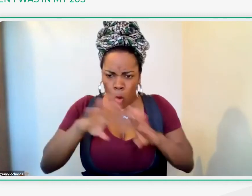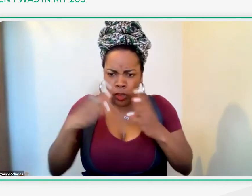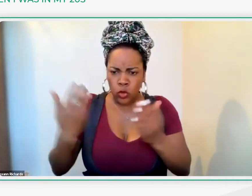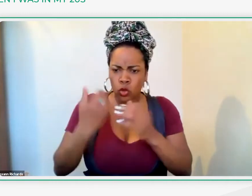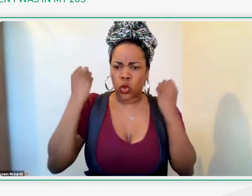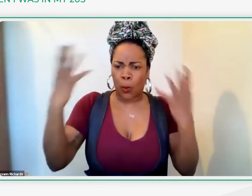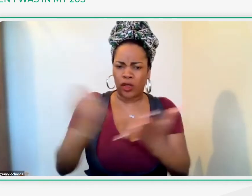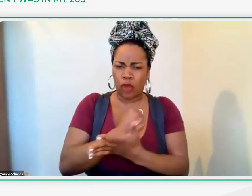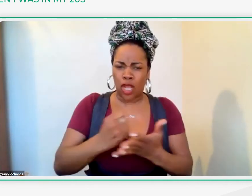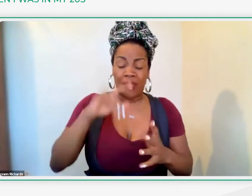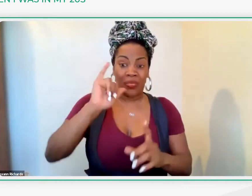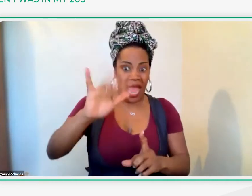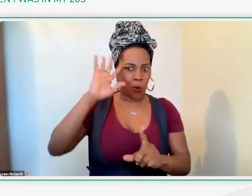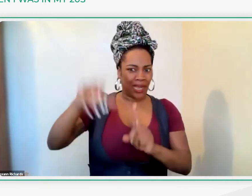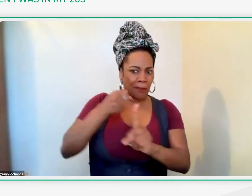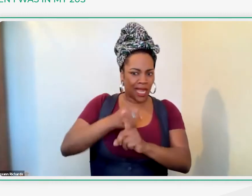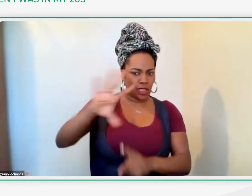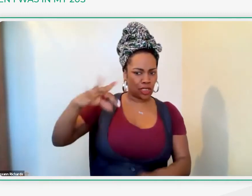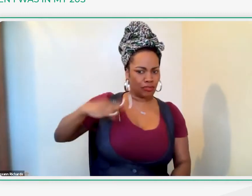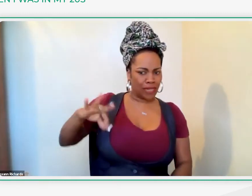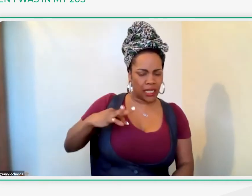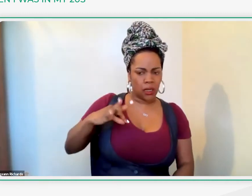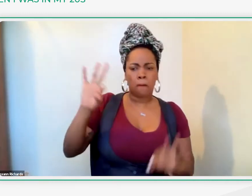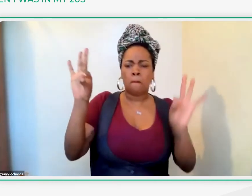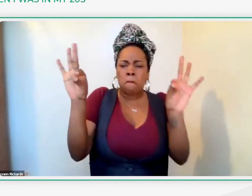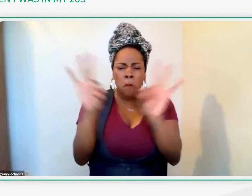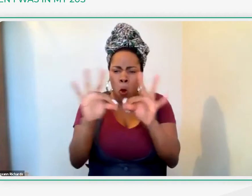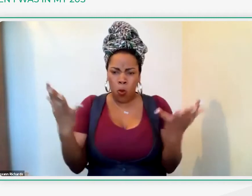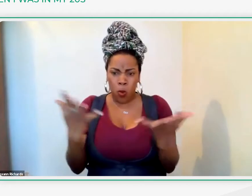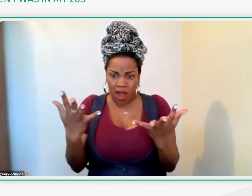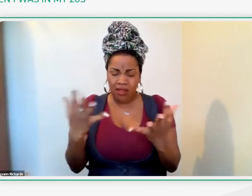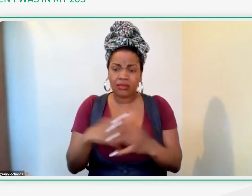If you open up too many credit lines, that will impact your credit score as well.